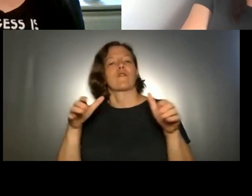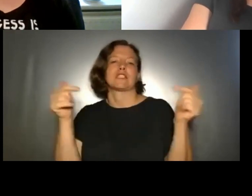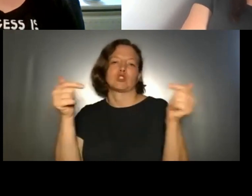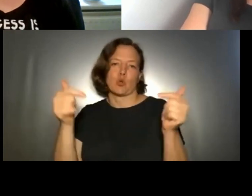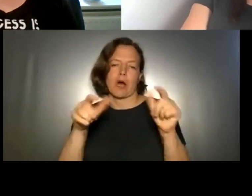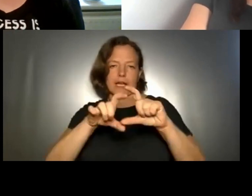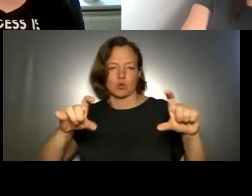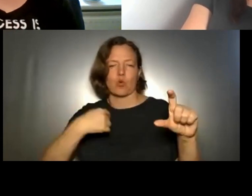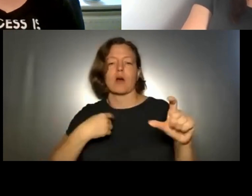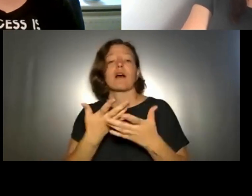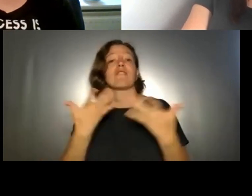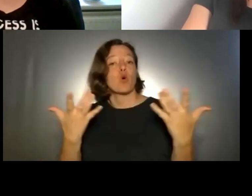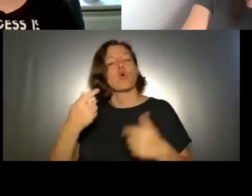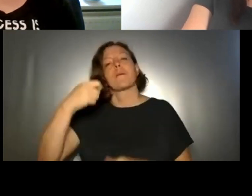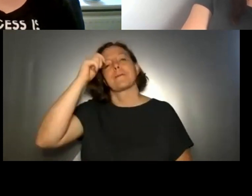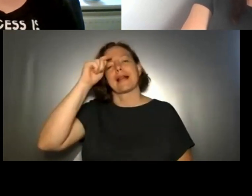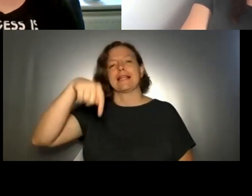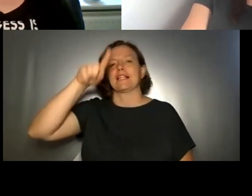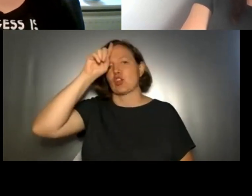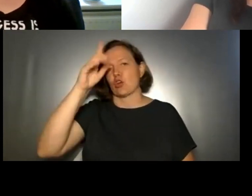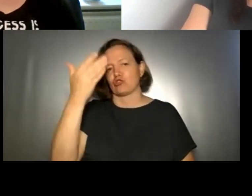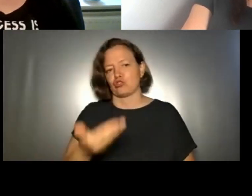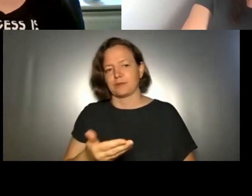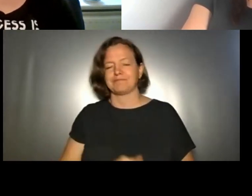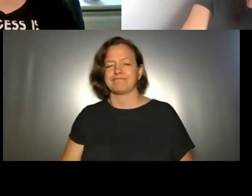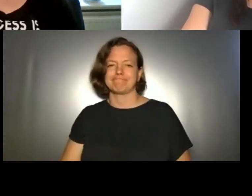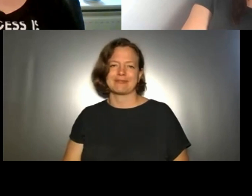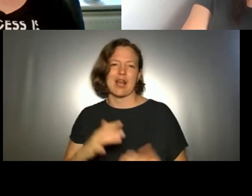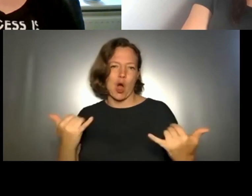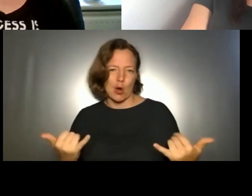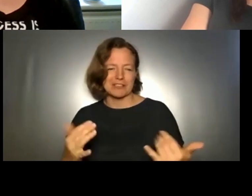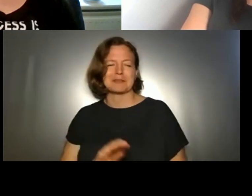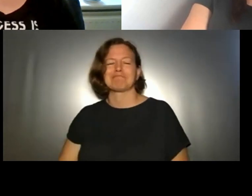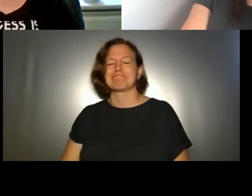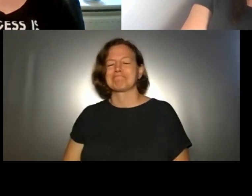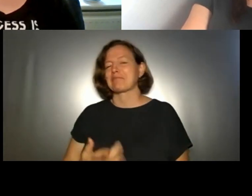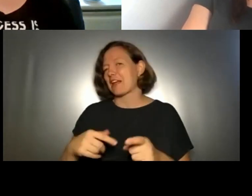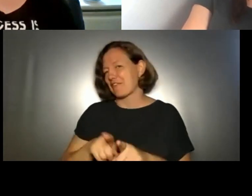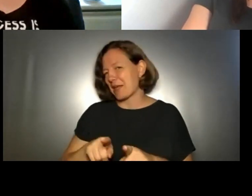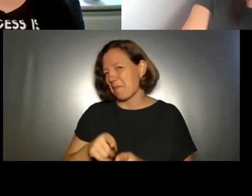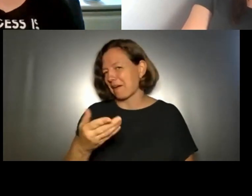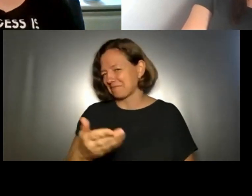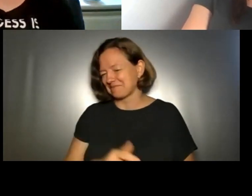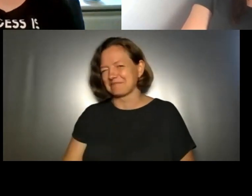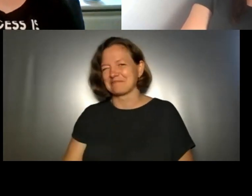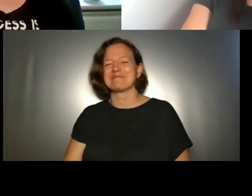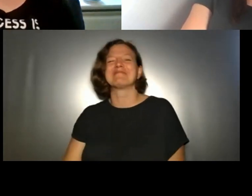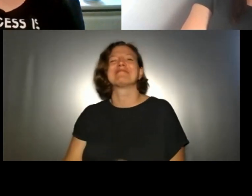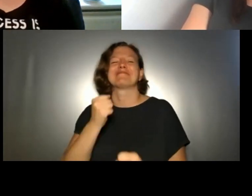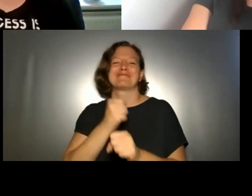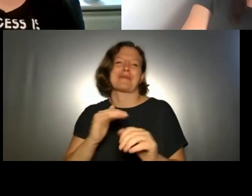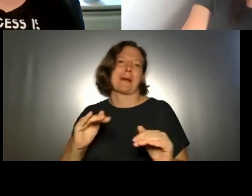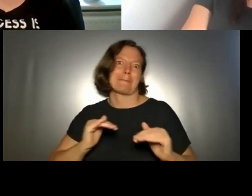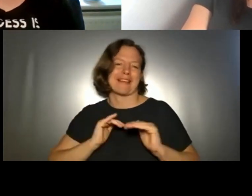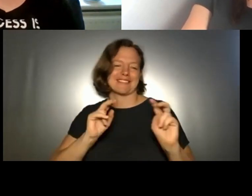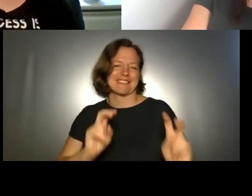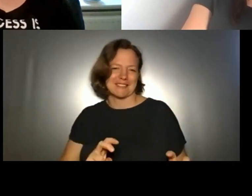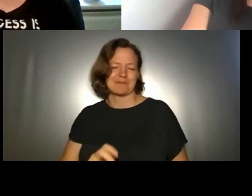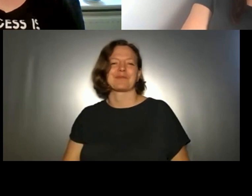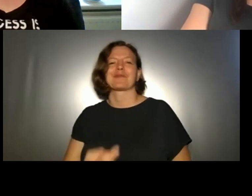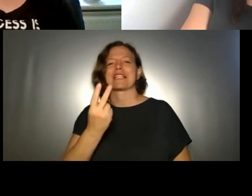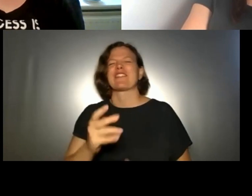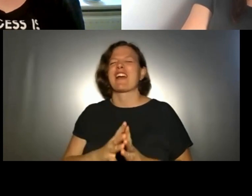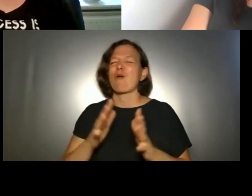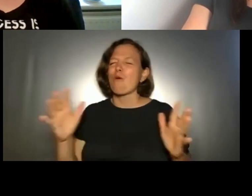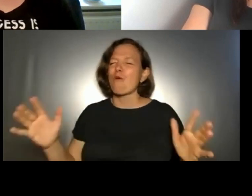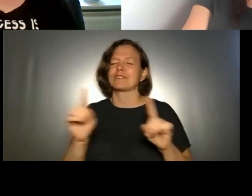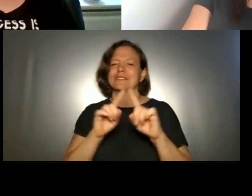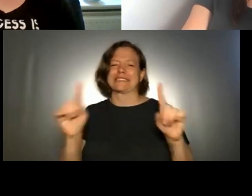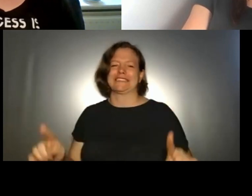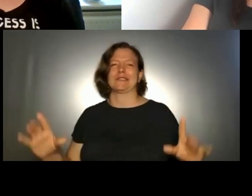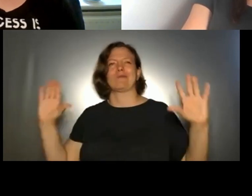And today I'm - basically as always - sitting on my bed with two big cushions in my back,